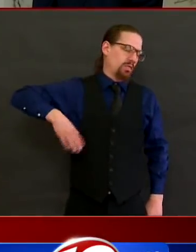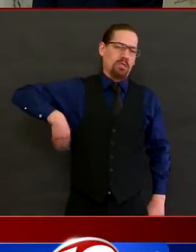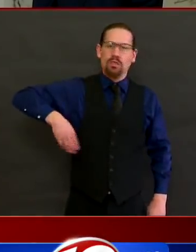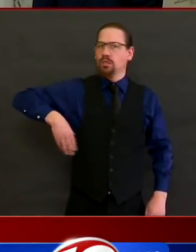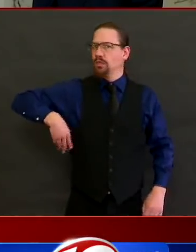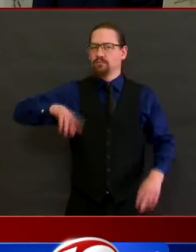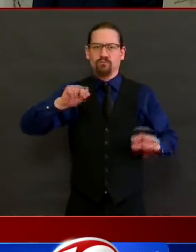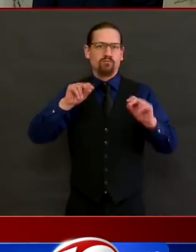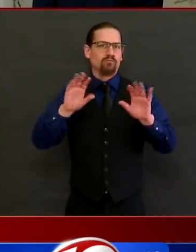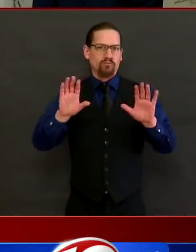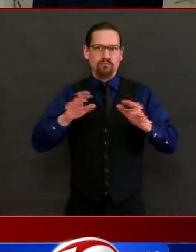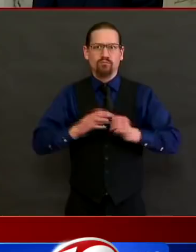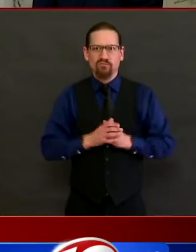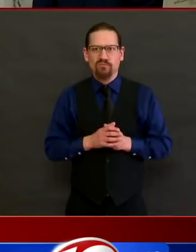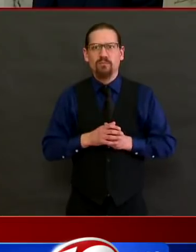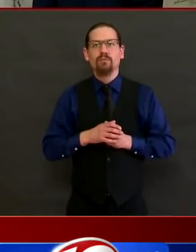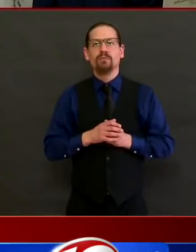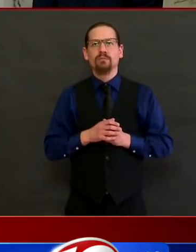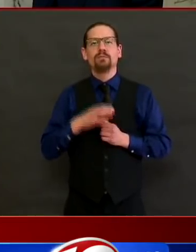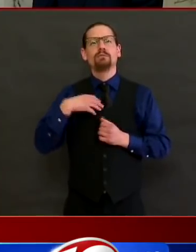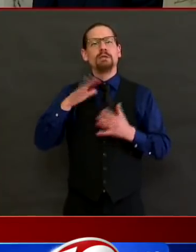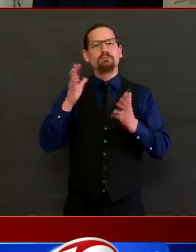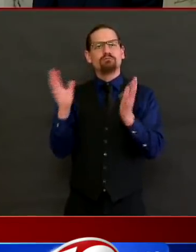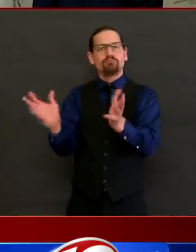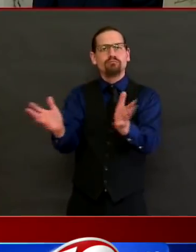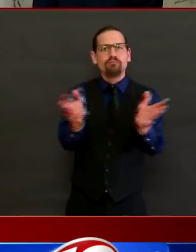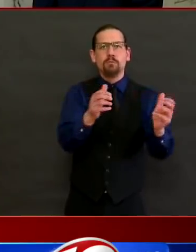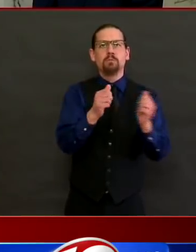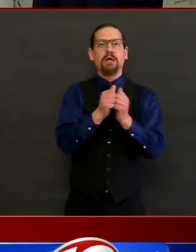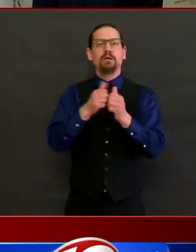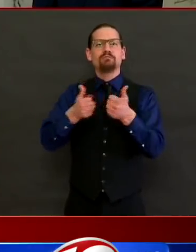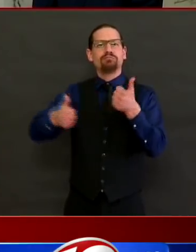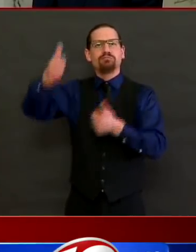I HAVE BEEN TALKING TO PRINCIPLES, EDUCATORS --